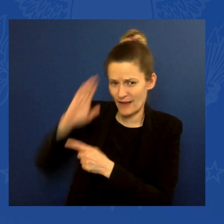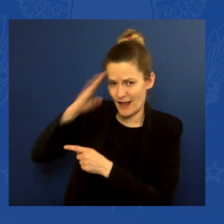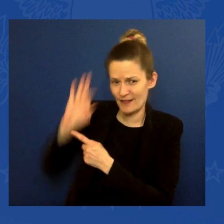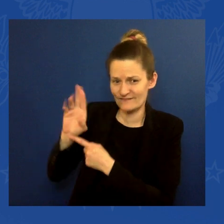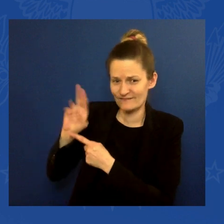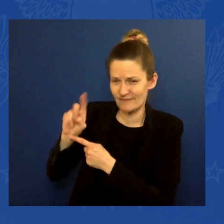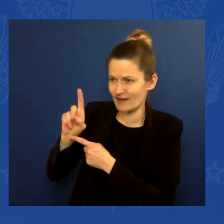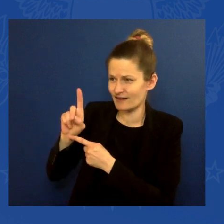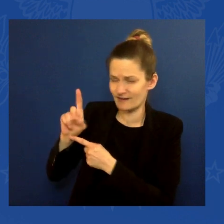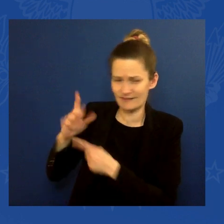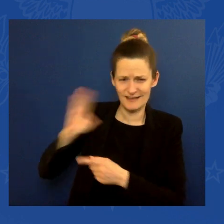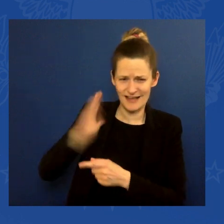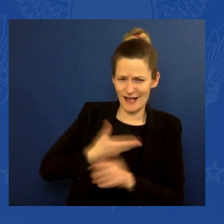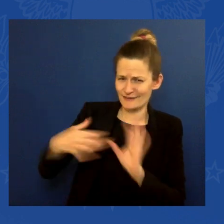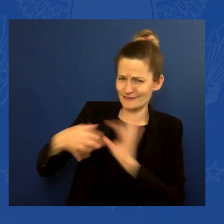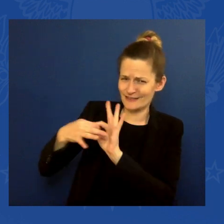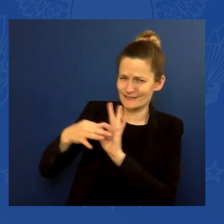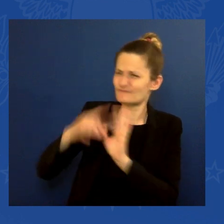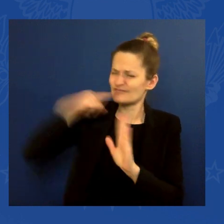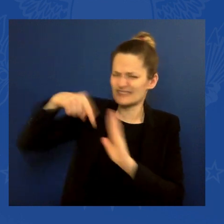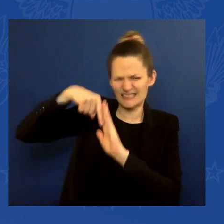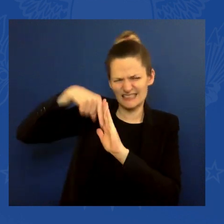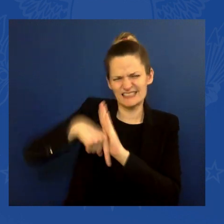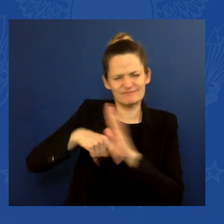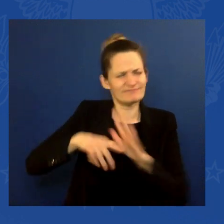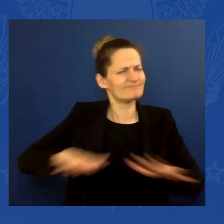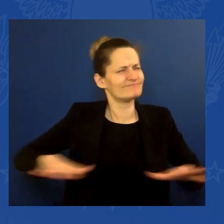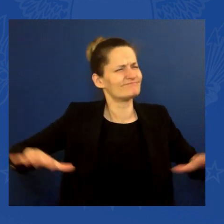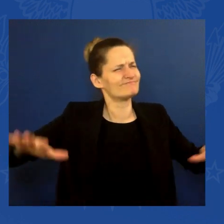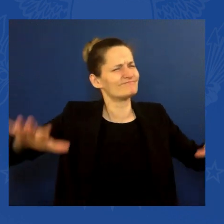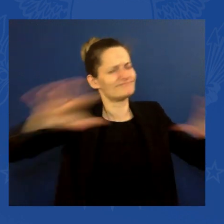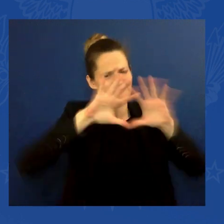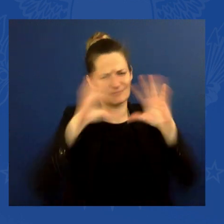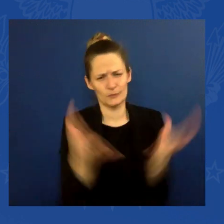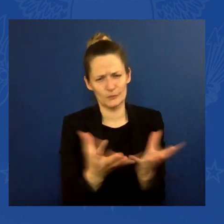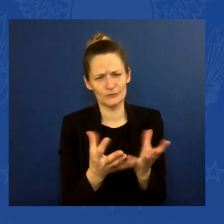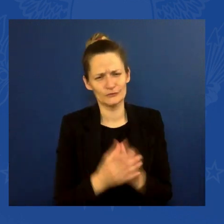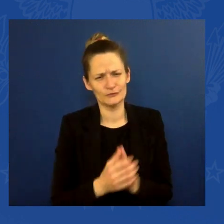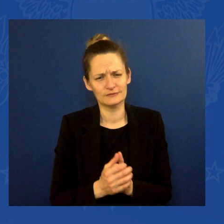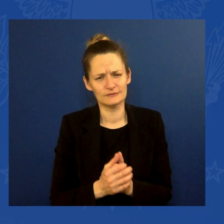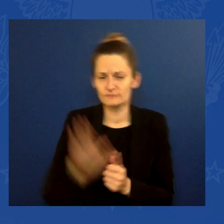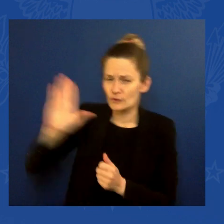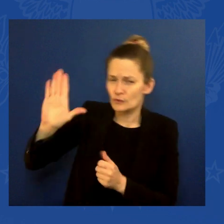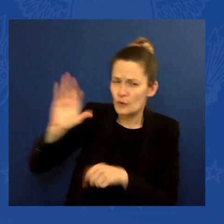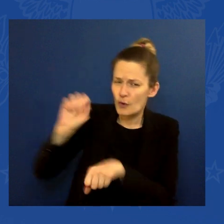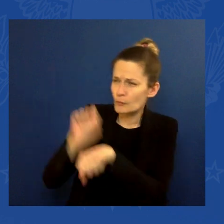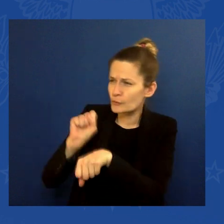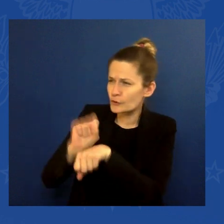Your work proves that the Irish are home everywhere -- everywhere. And as --